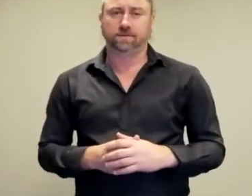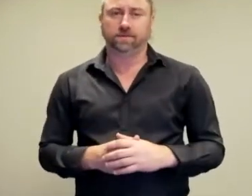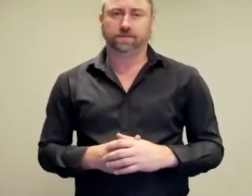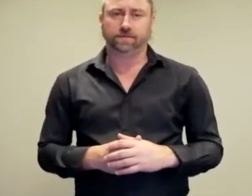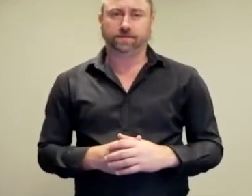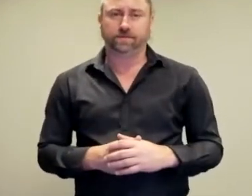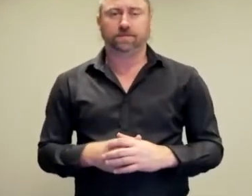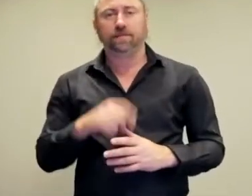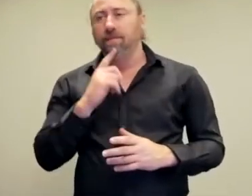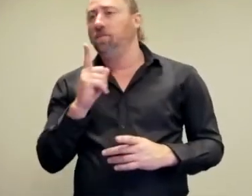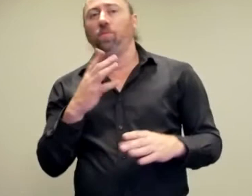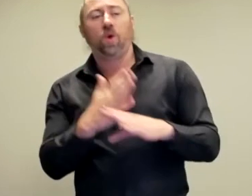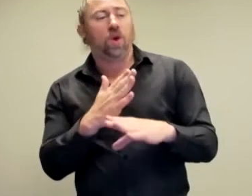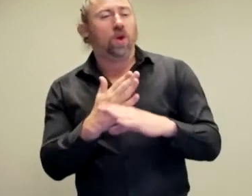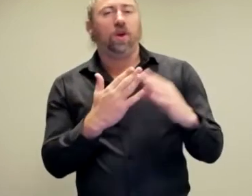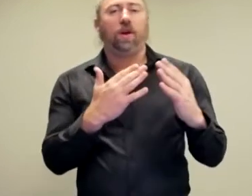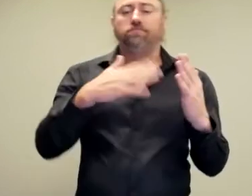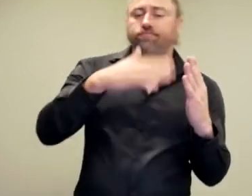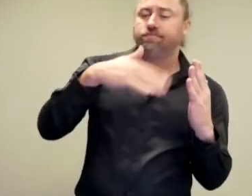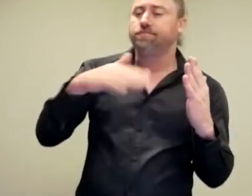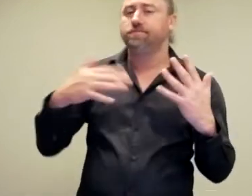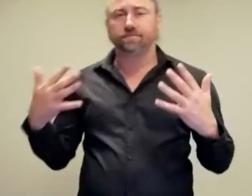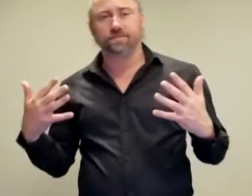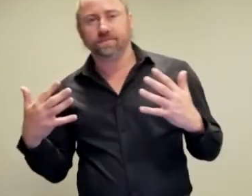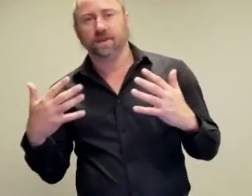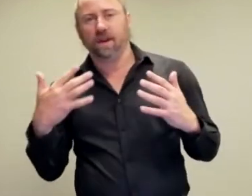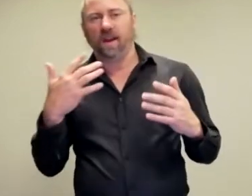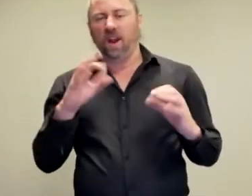every work of art is lacks a target and so just free